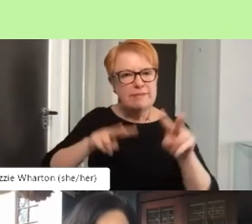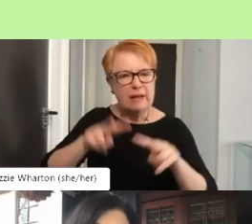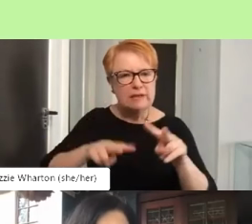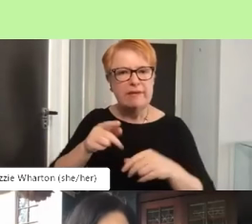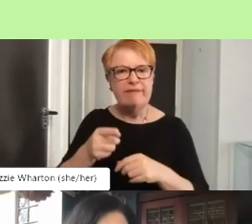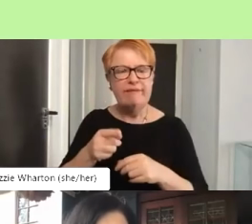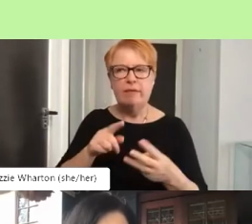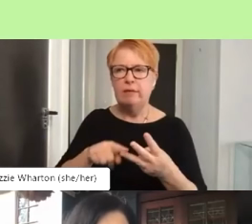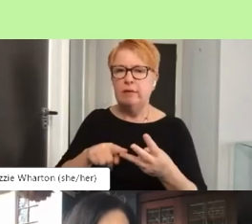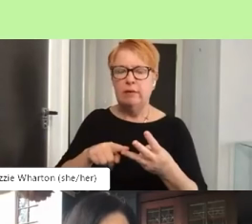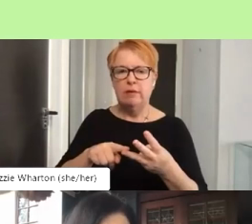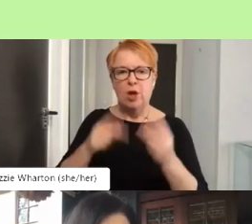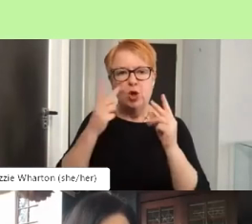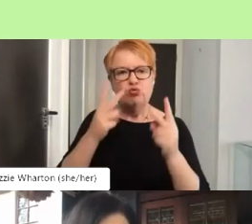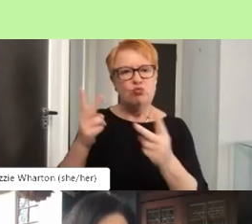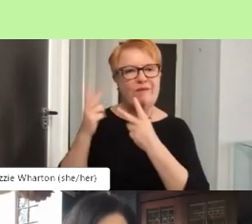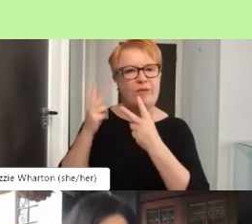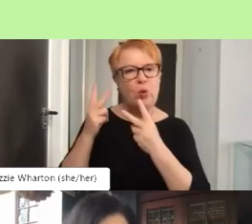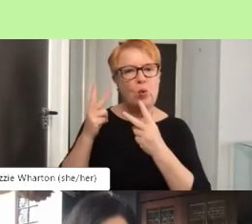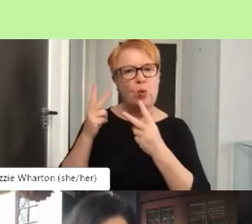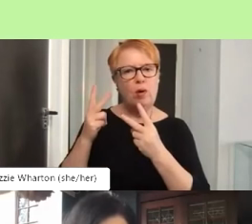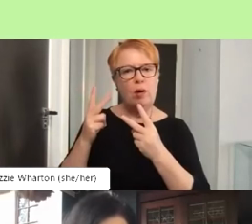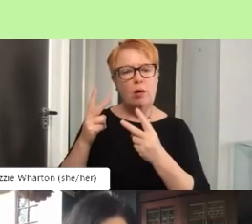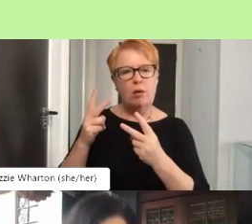“the structure of the Commonwealth and of the games